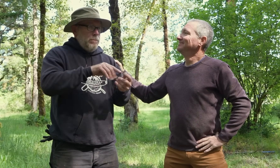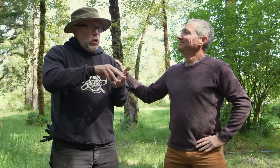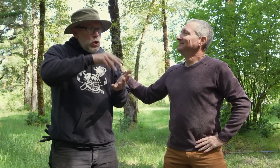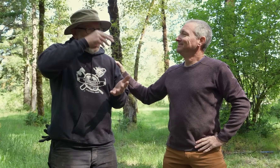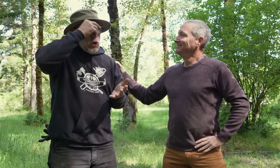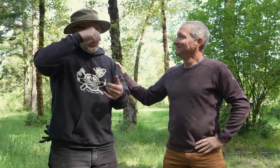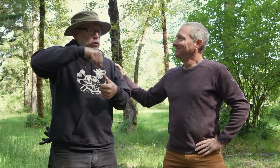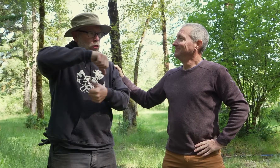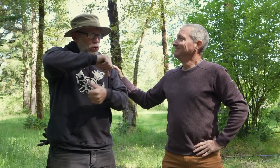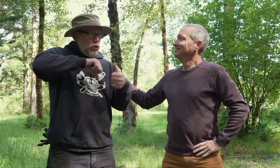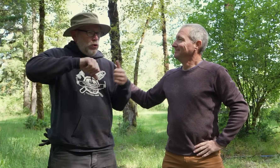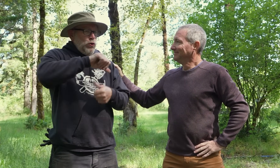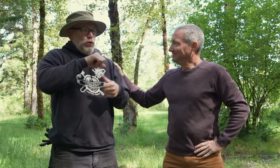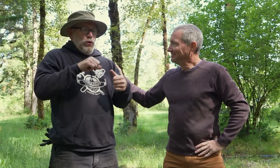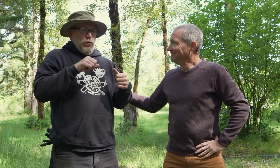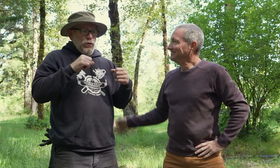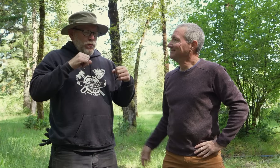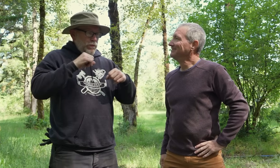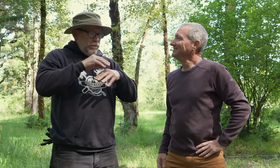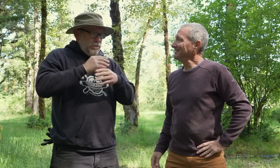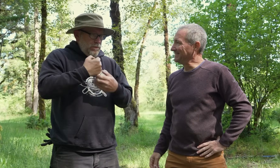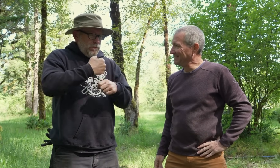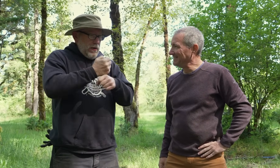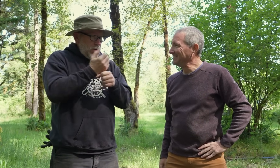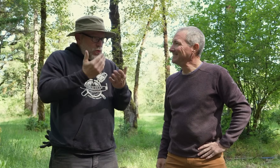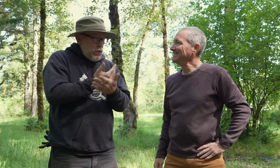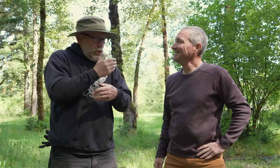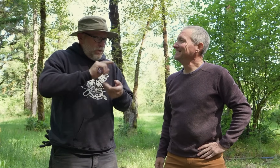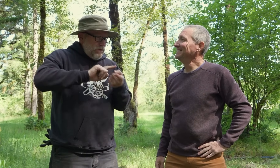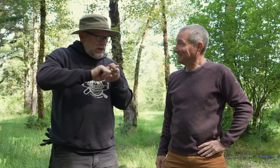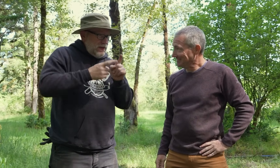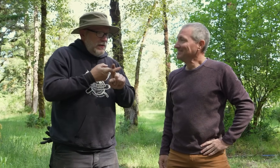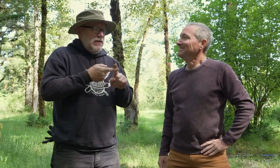to learn about each other, make new friends,